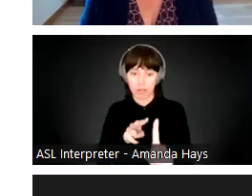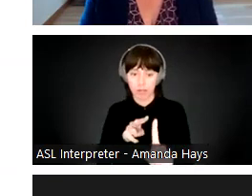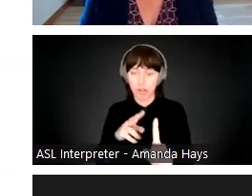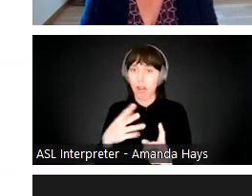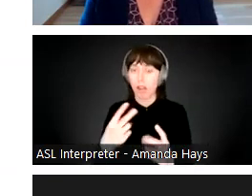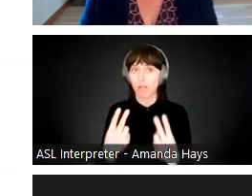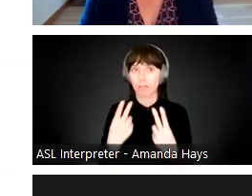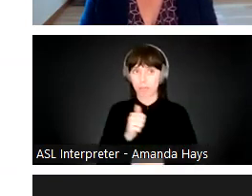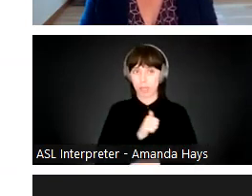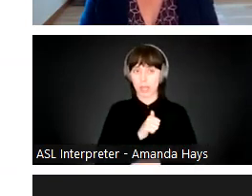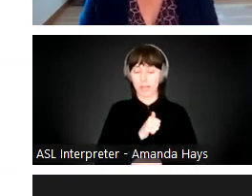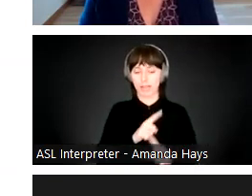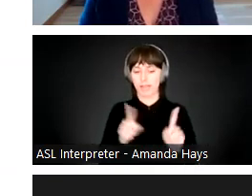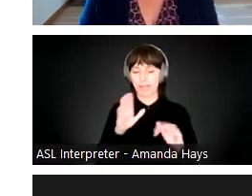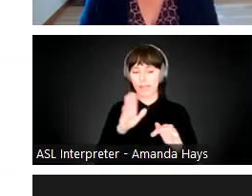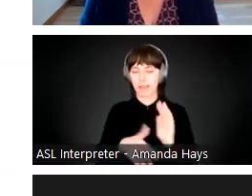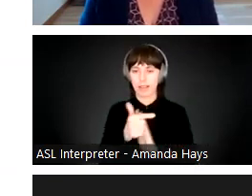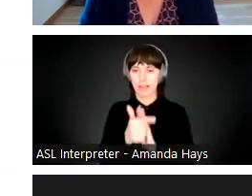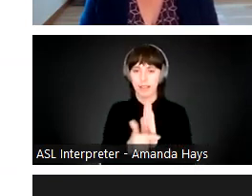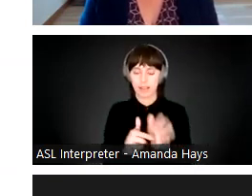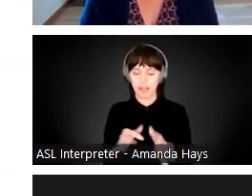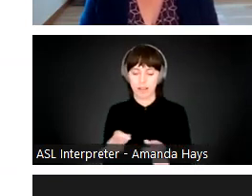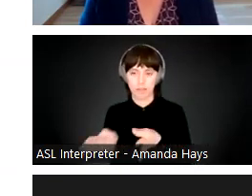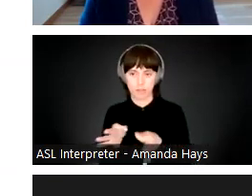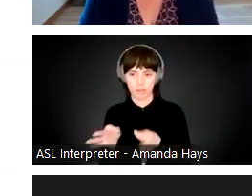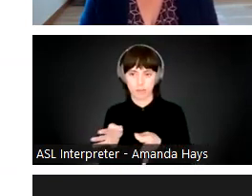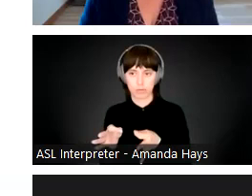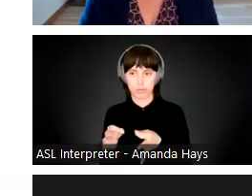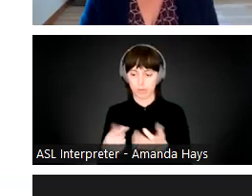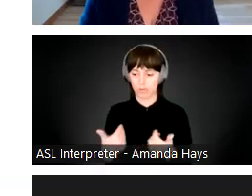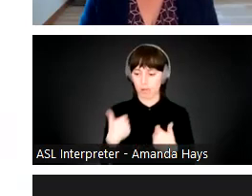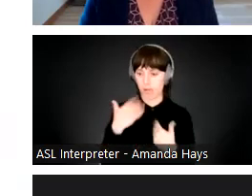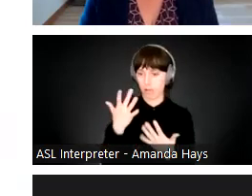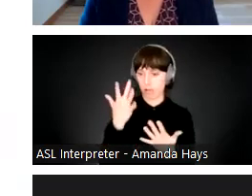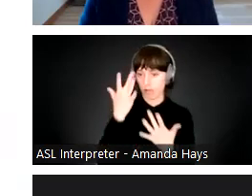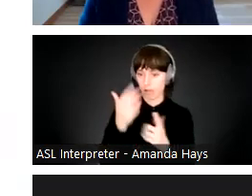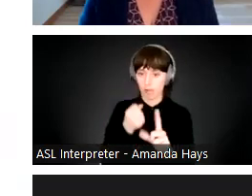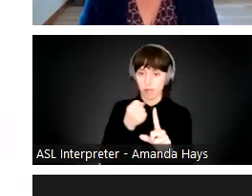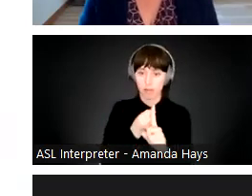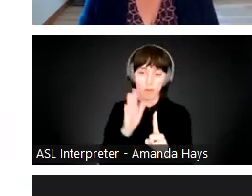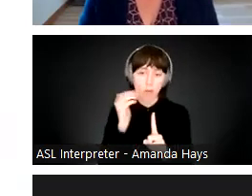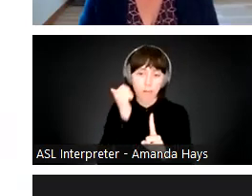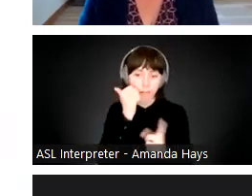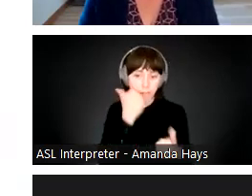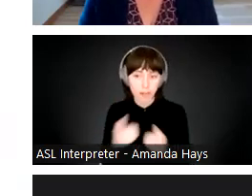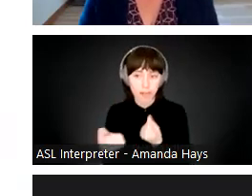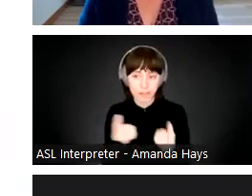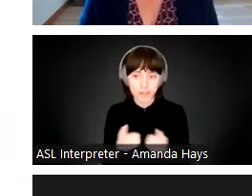legal definition of, do you have a condition that impacts activity of daily